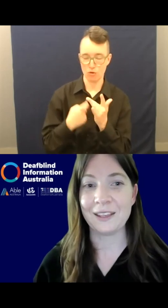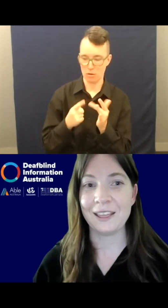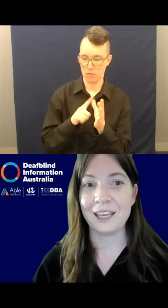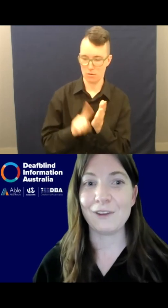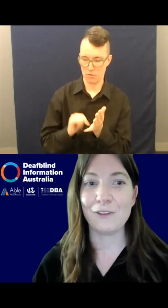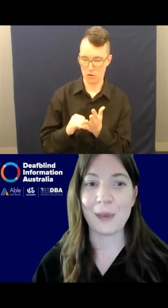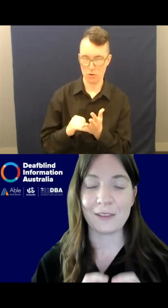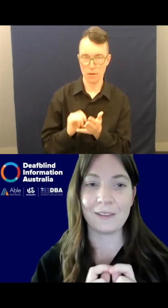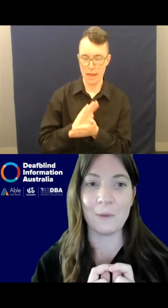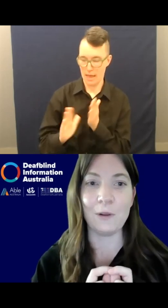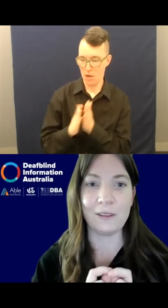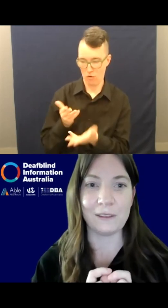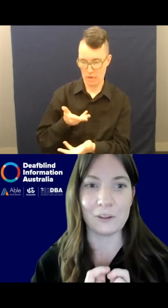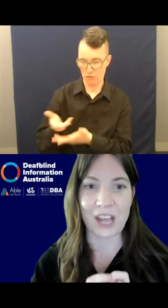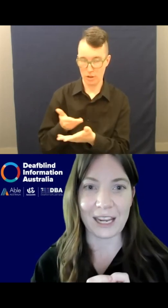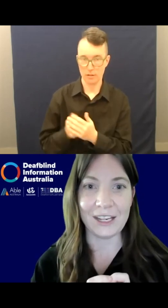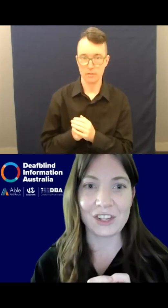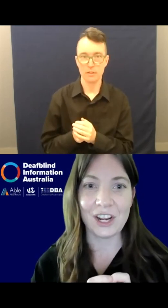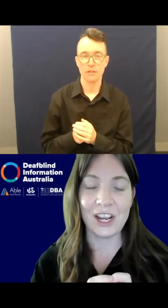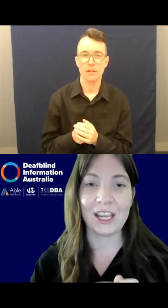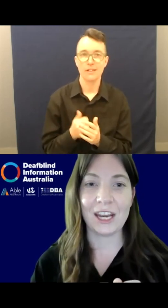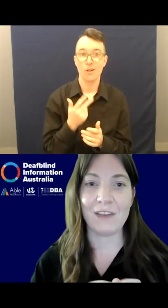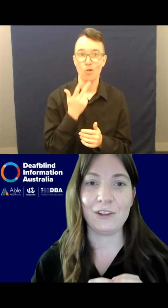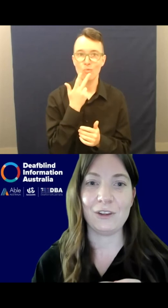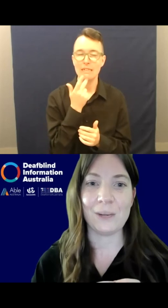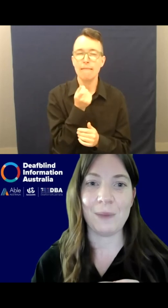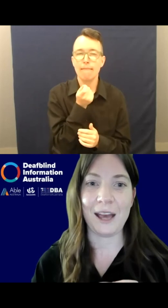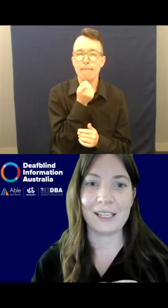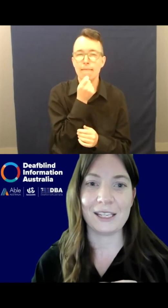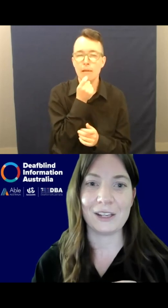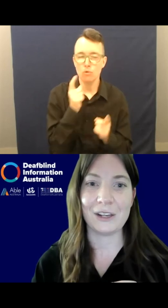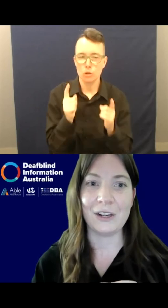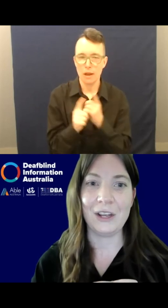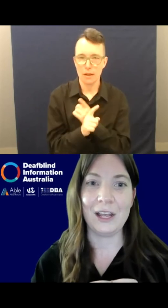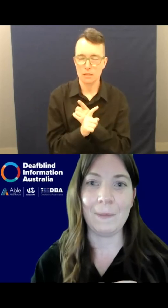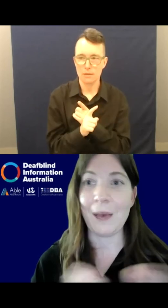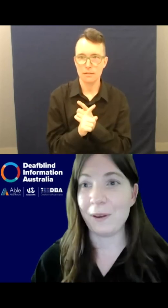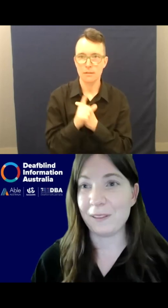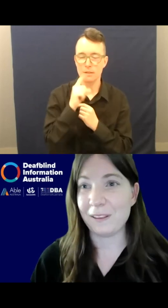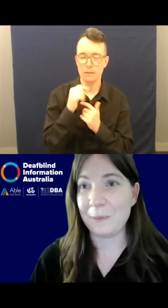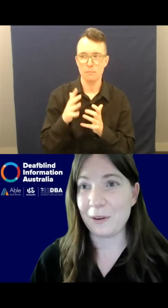Even if you make the smallest little change, it can have a huge impact into that person's experience.